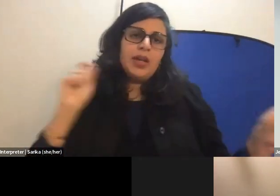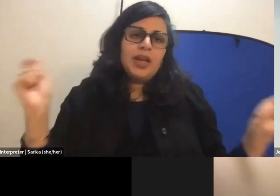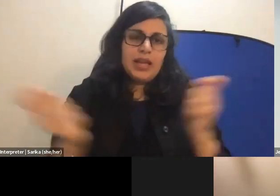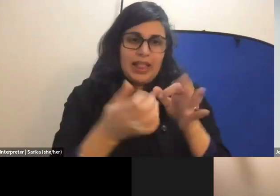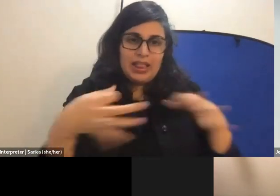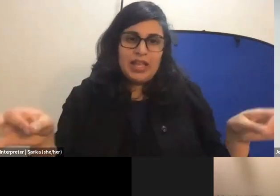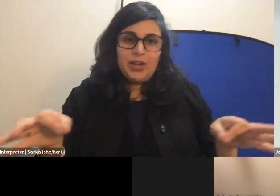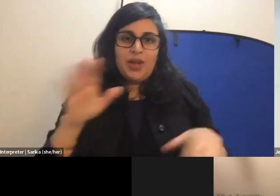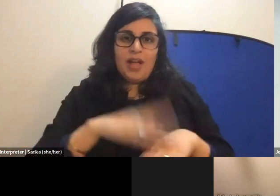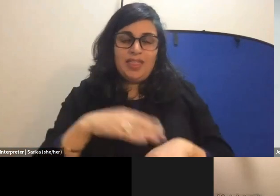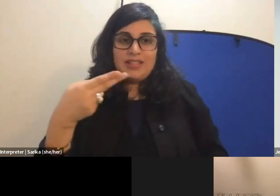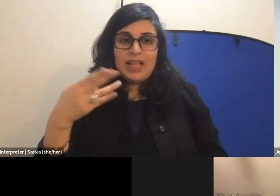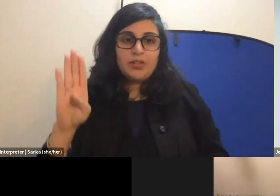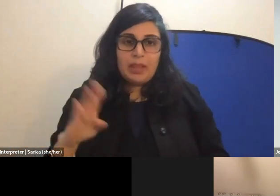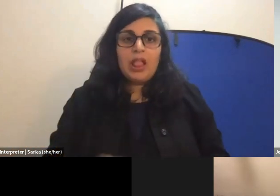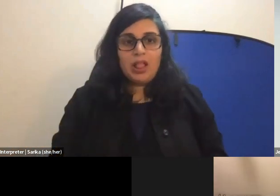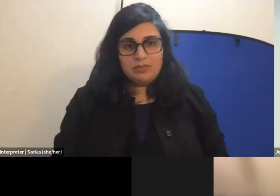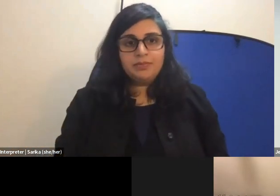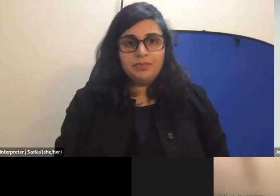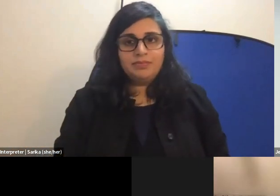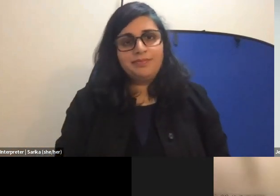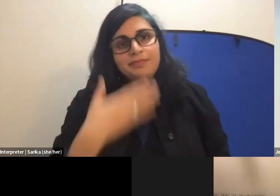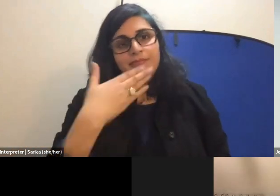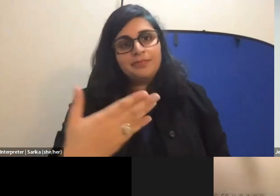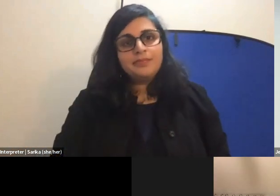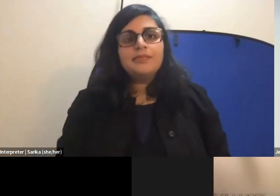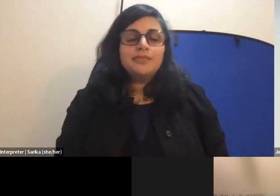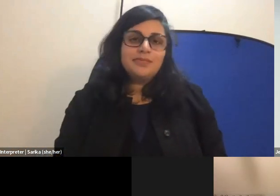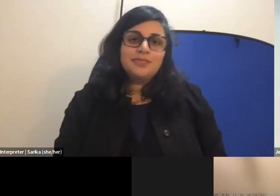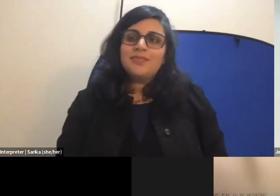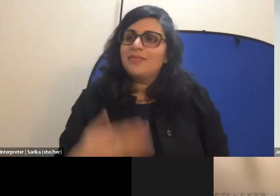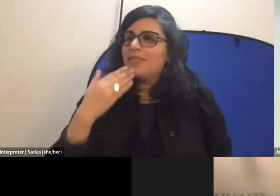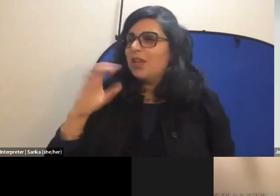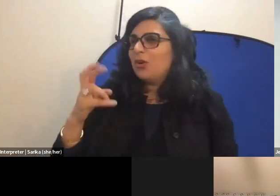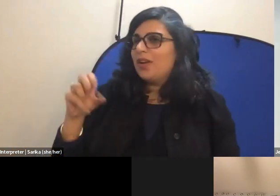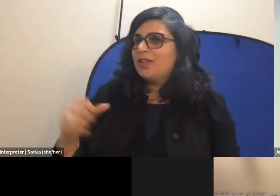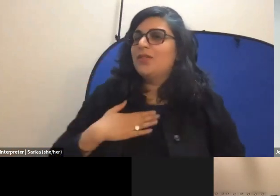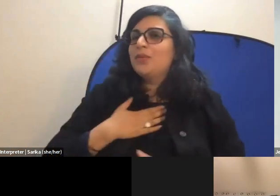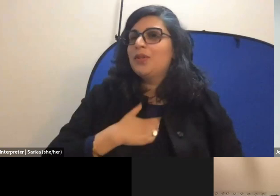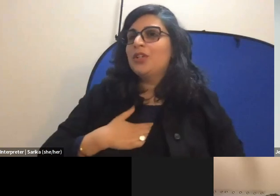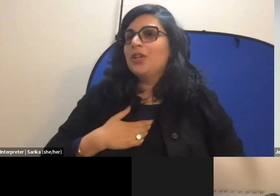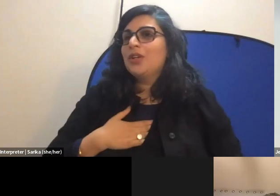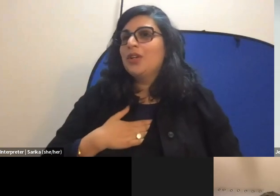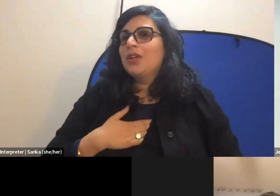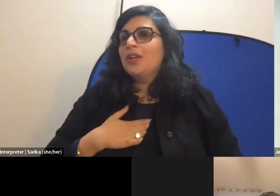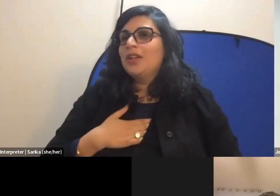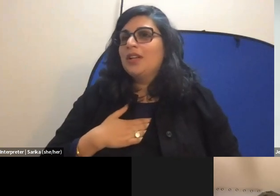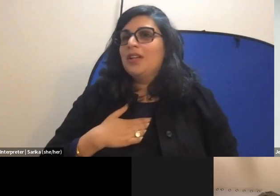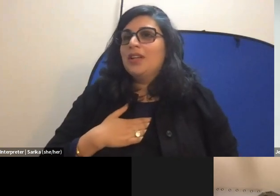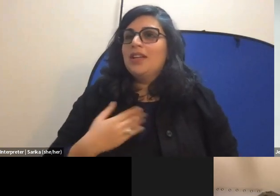enforcement. So I am once again incredibly opposed to changing the language on this House Bill.